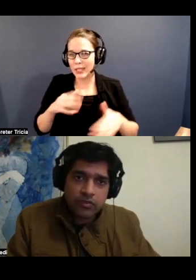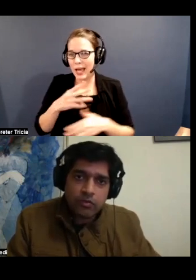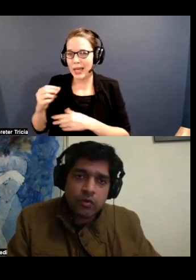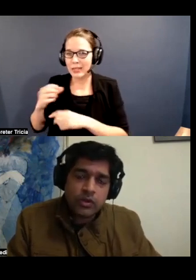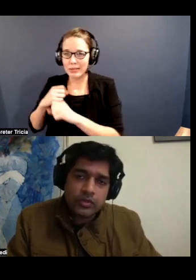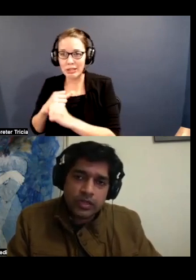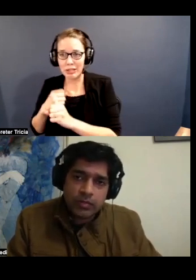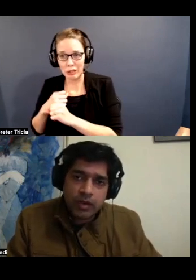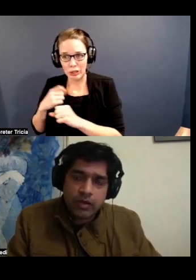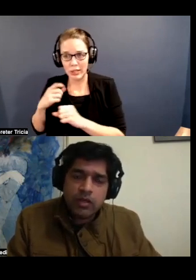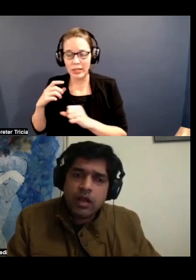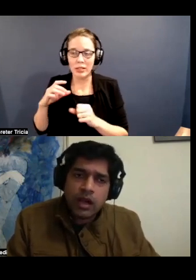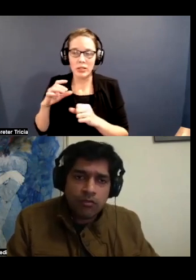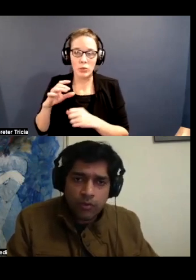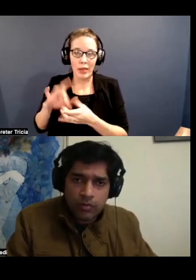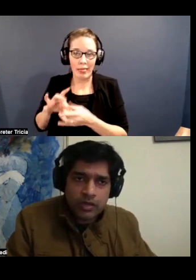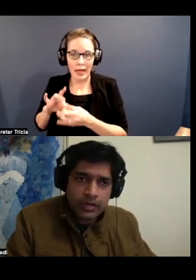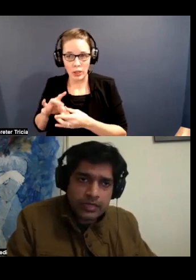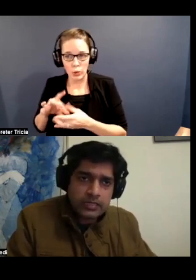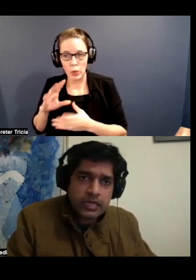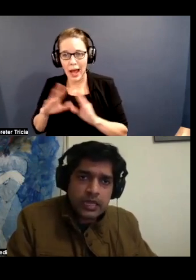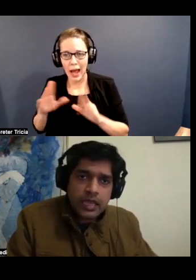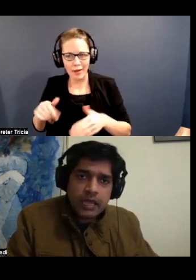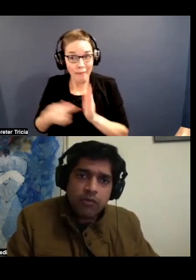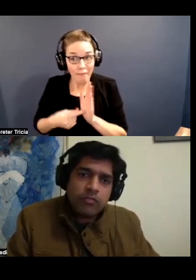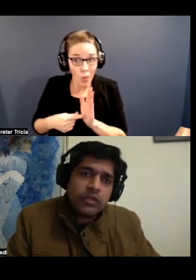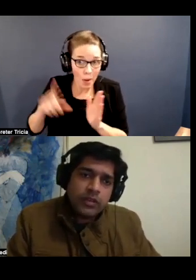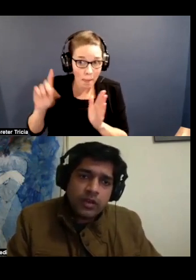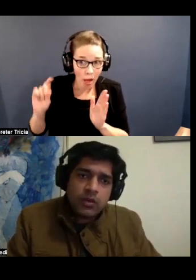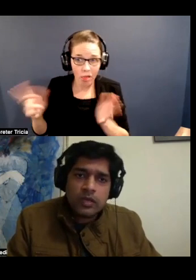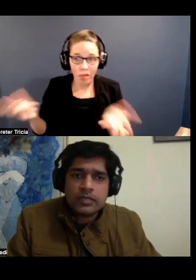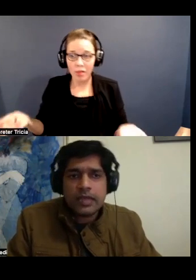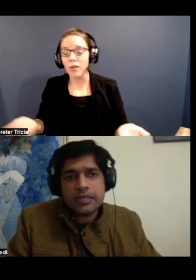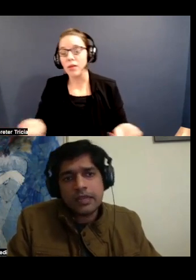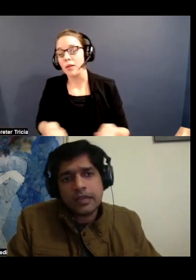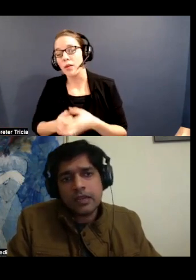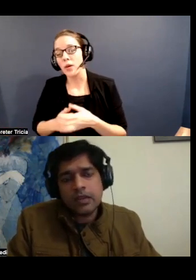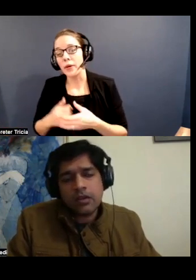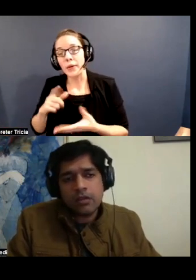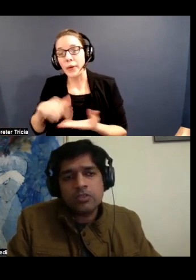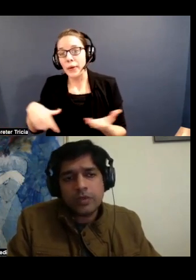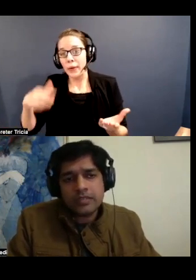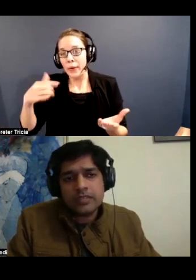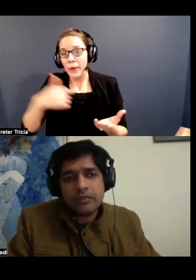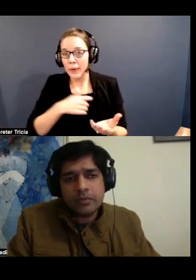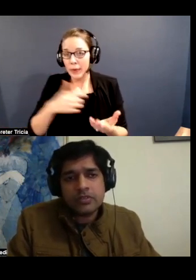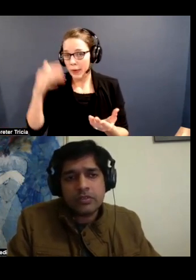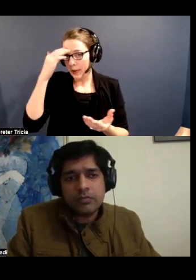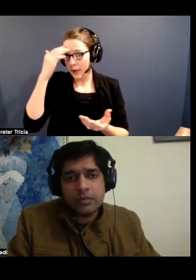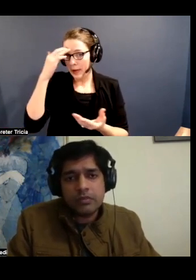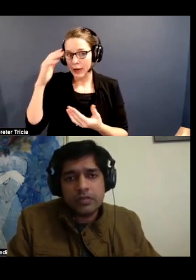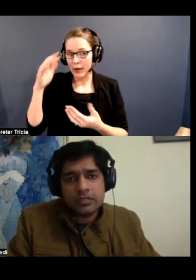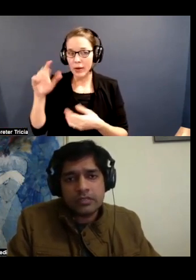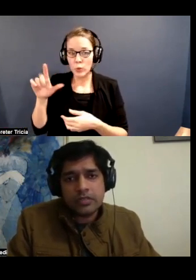we want to think about how affordable it is. What we know is that almost 27% of people with disabilities